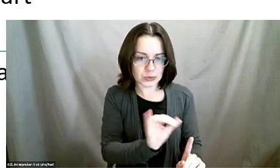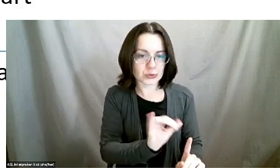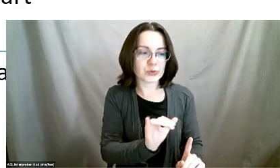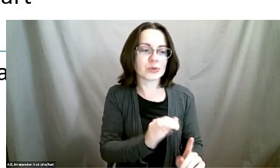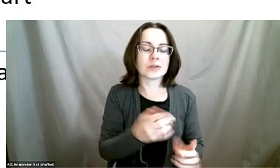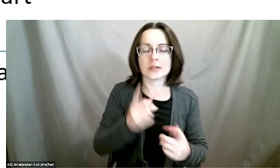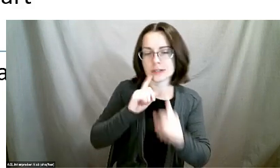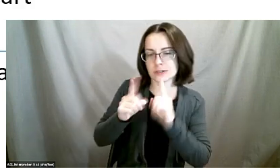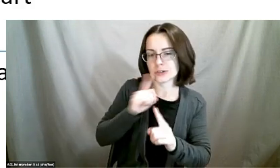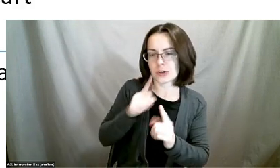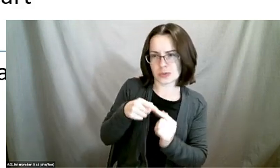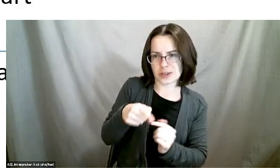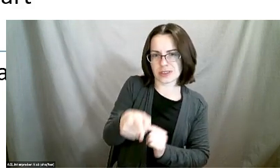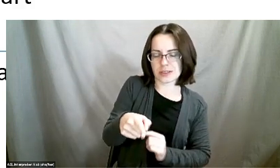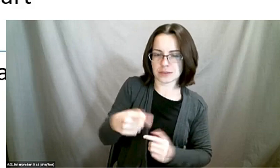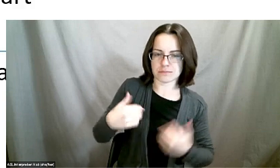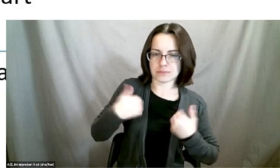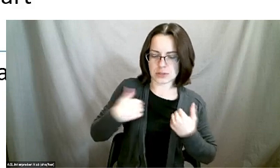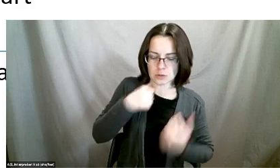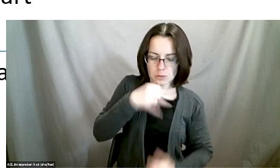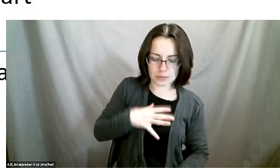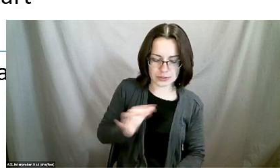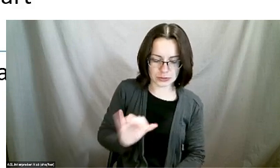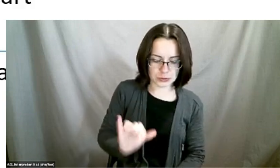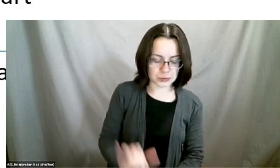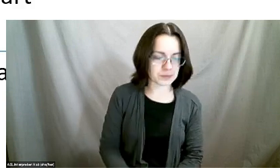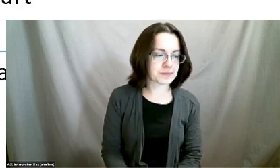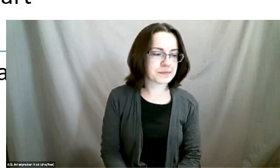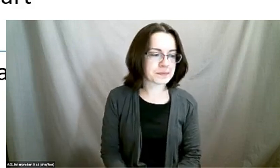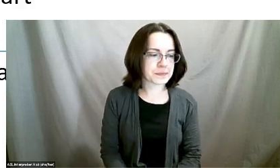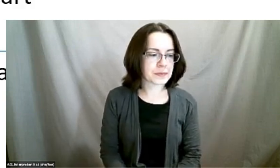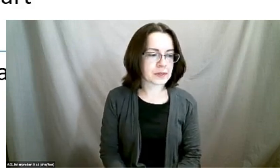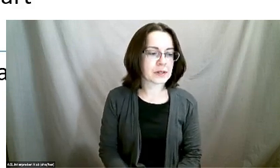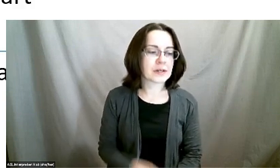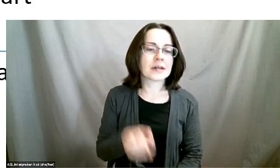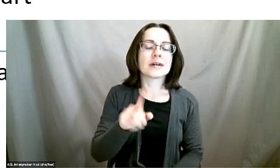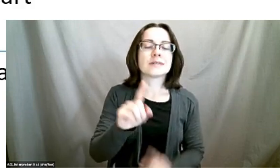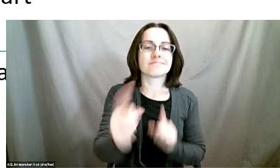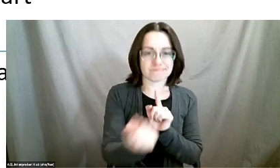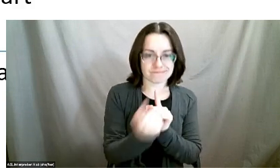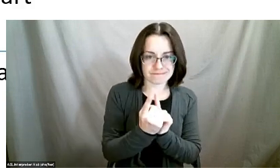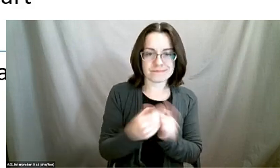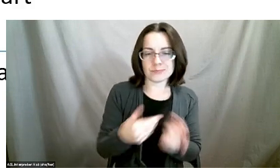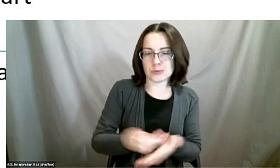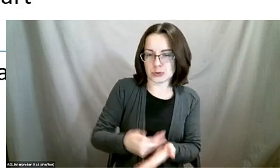So she came in a new pregnancy with